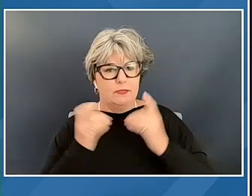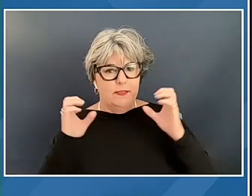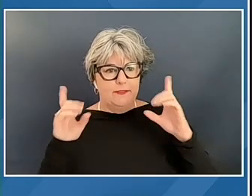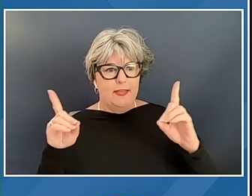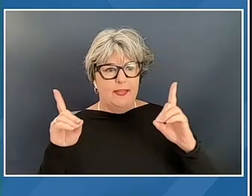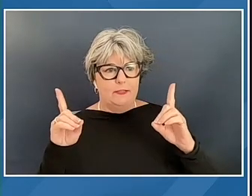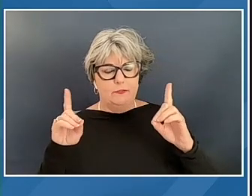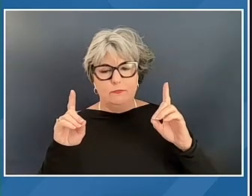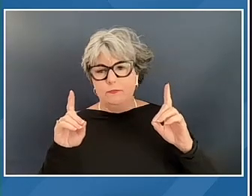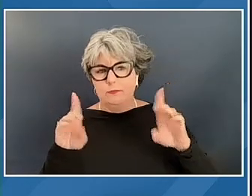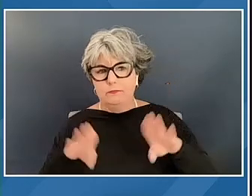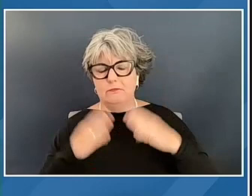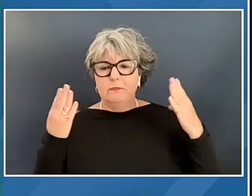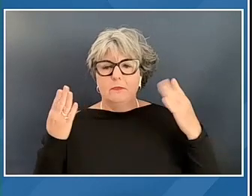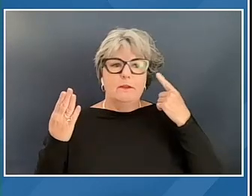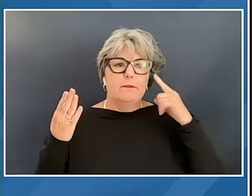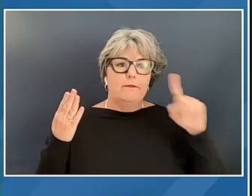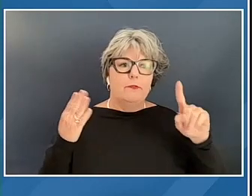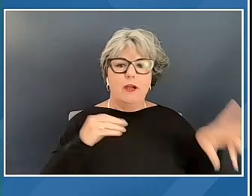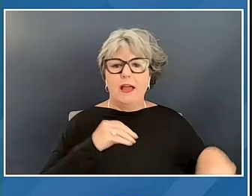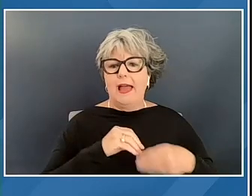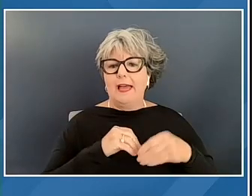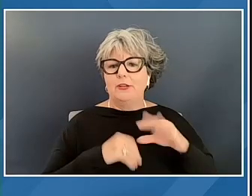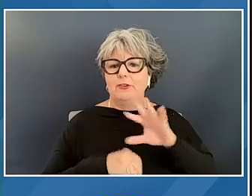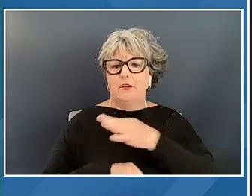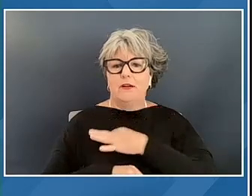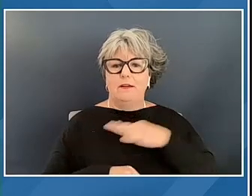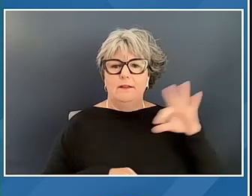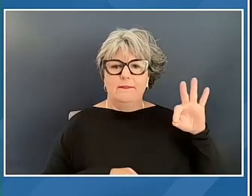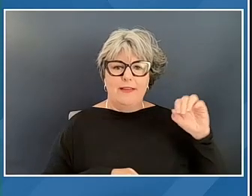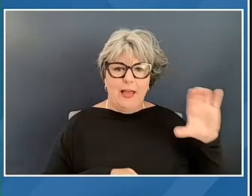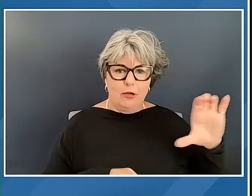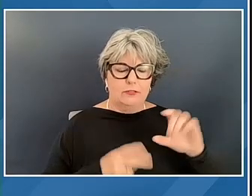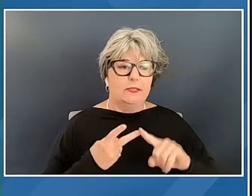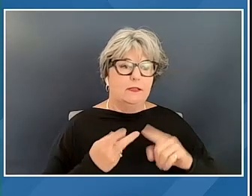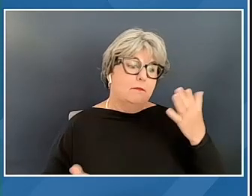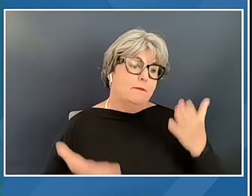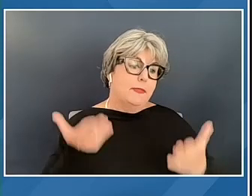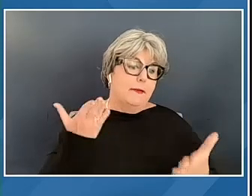example, to adjunct faculty who may be eligible. Could you provide that to